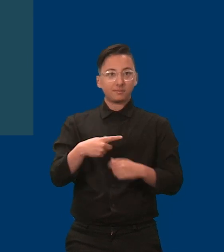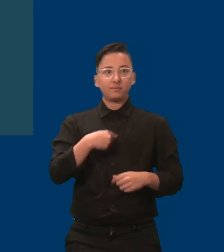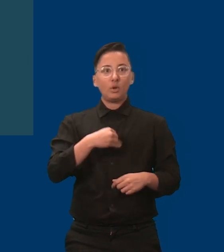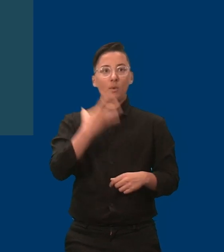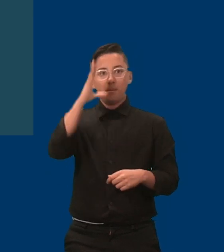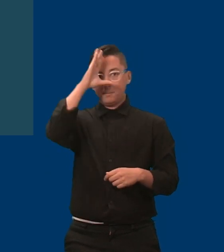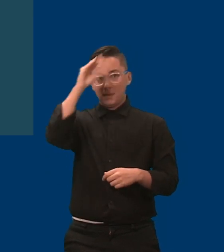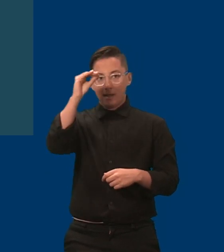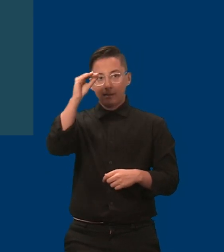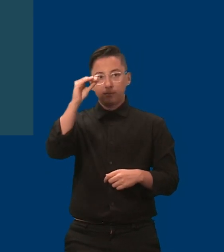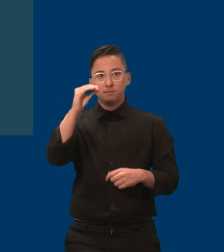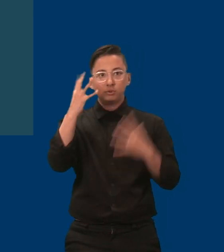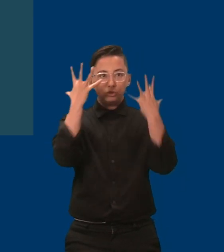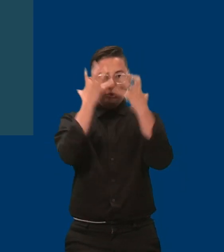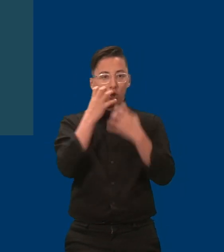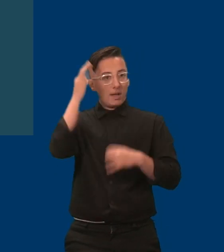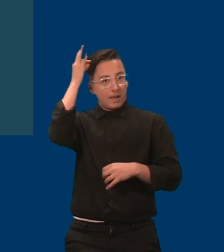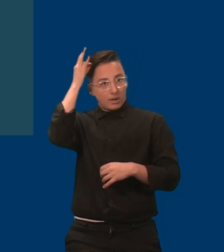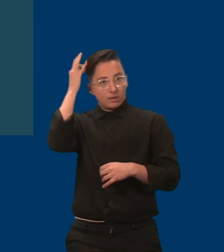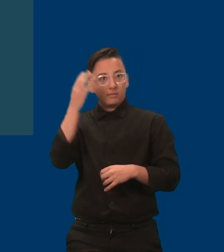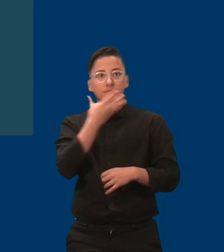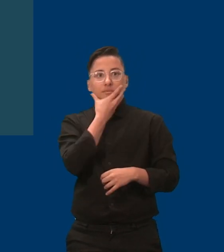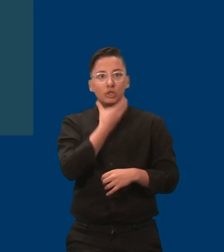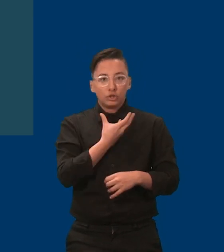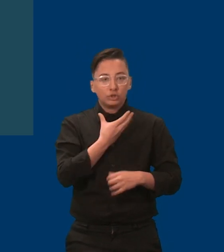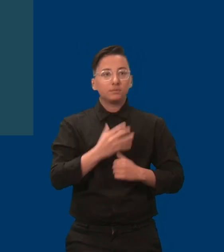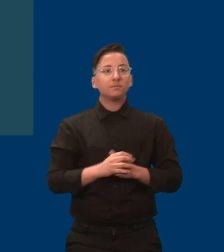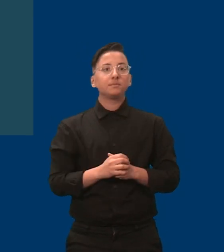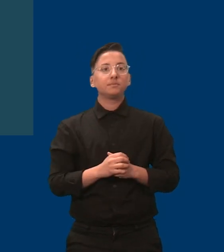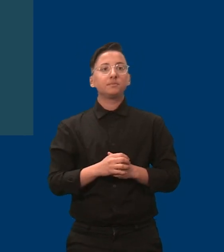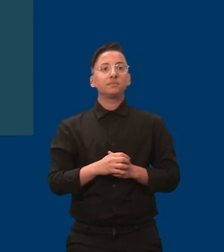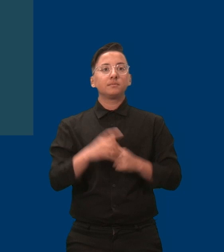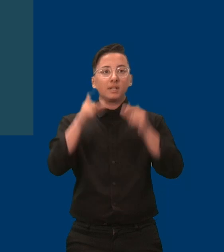wearing glasses and a burgundy shirt.